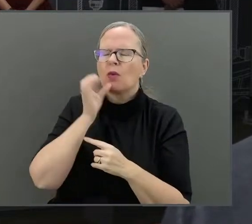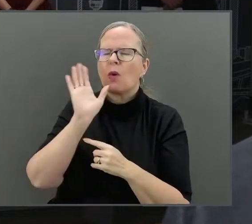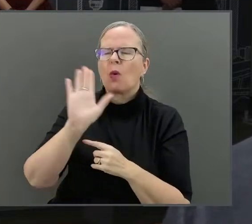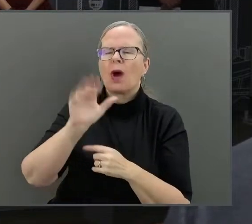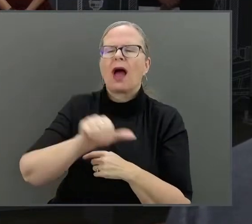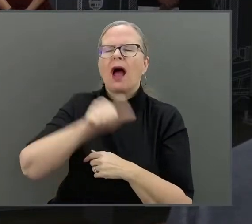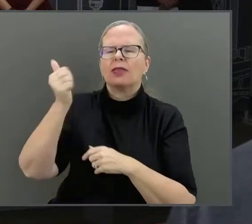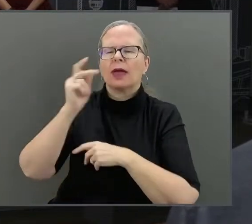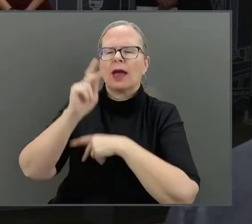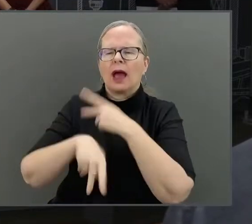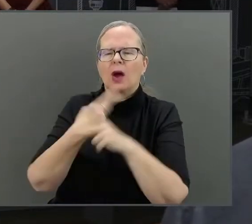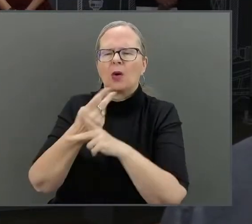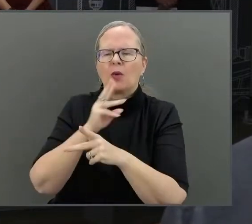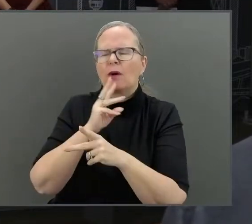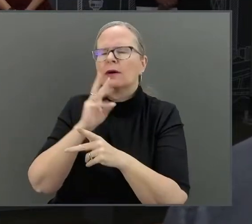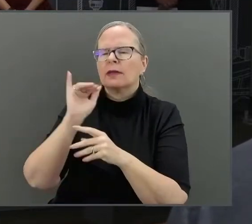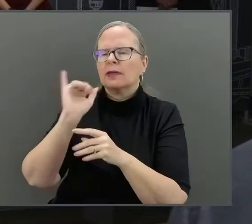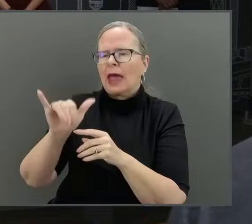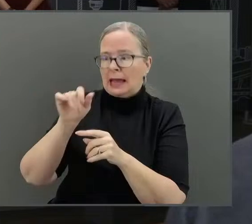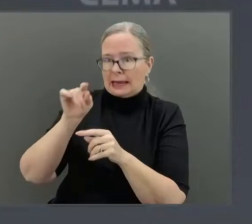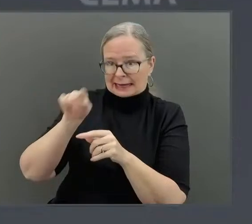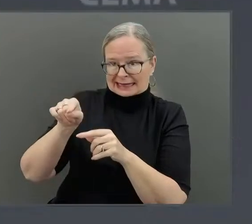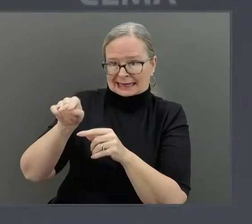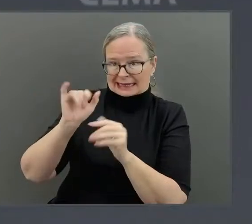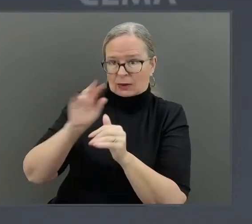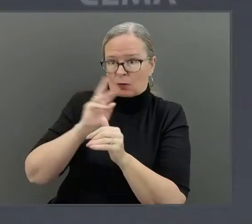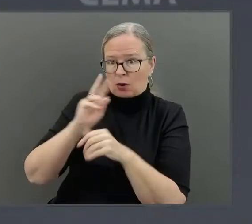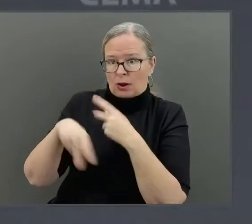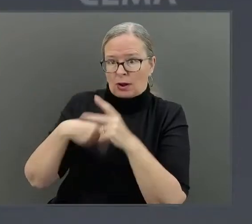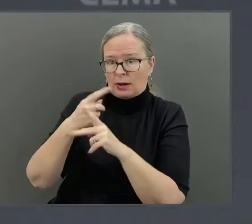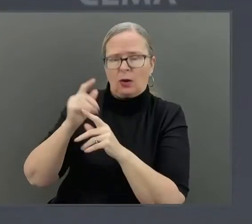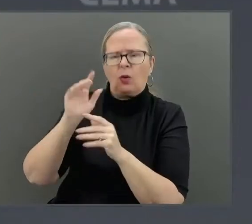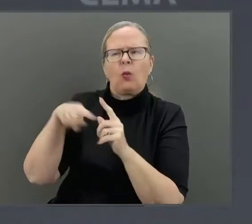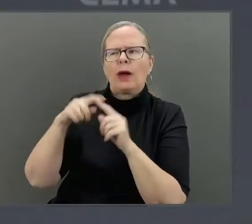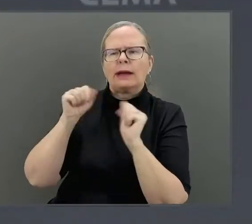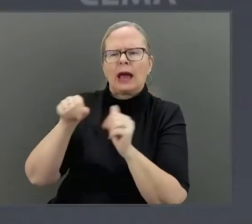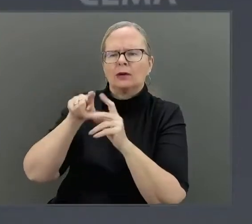it and how you're going to make it happen I don't have those details right now the plan is is we're